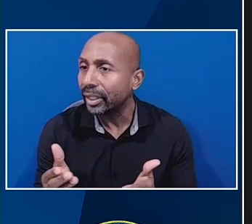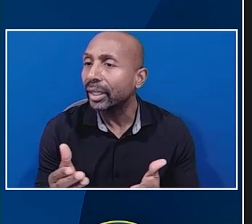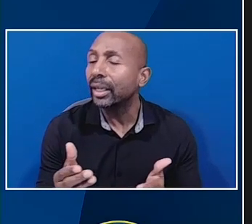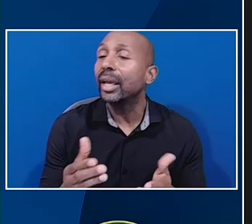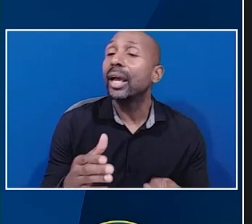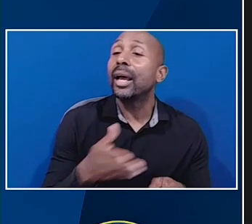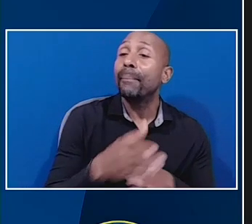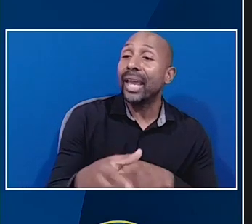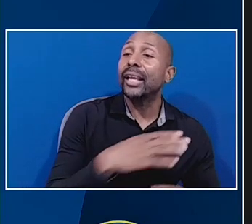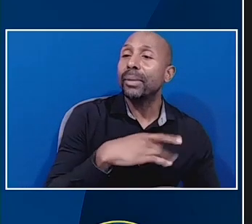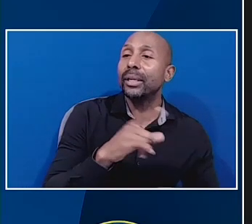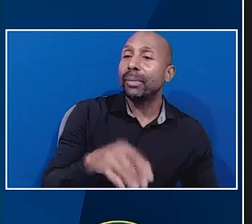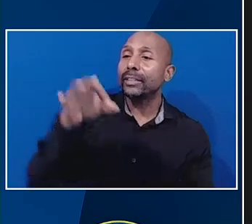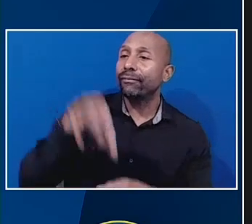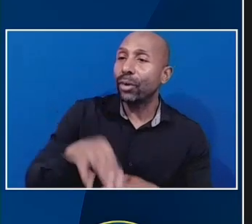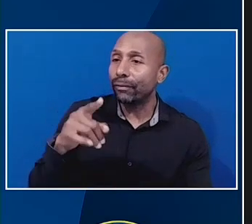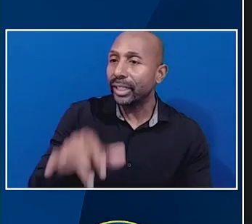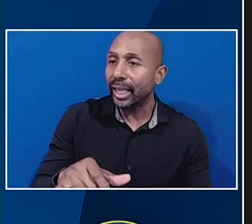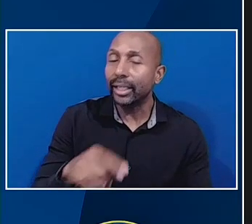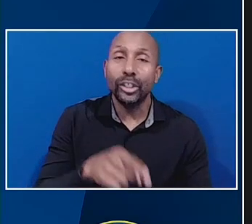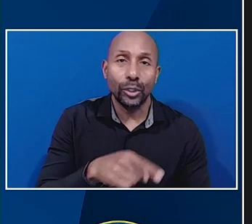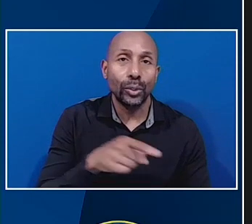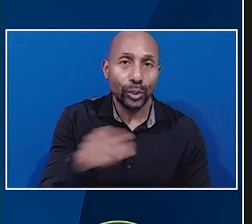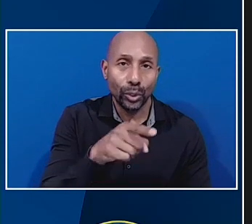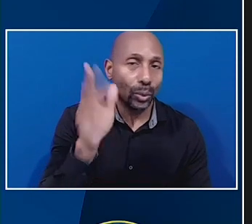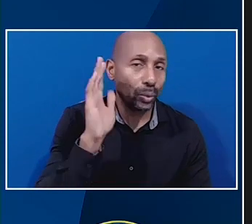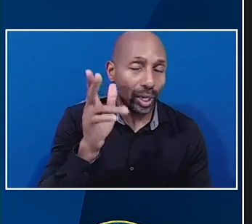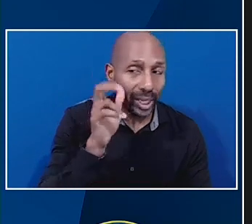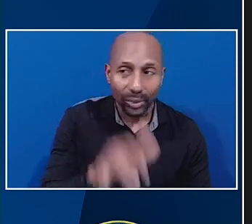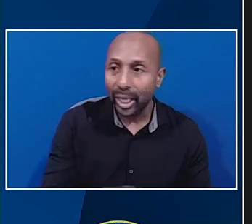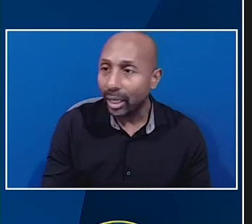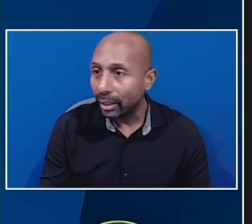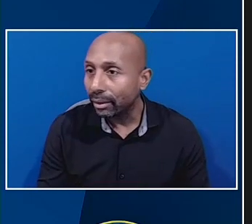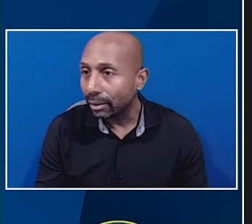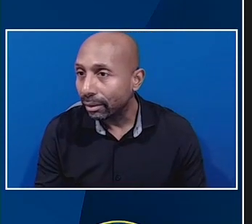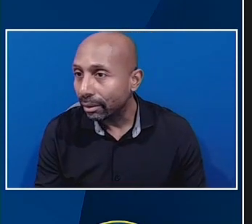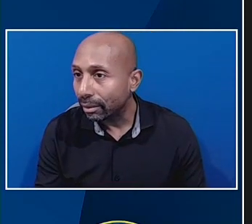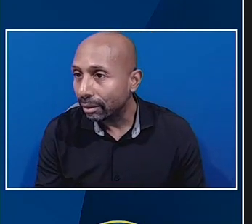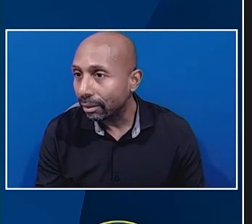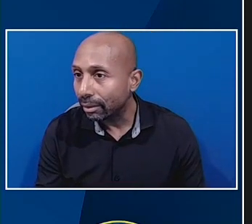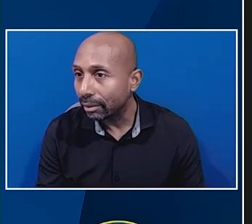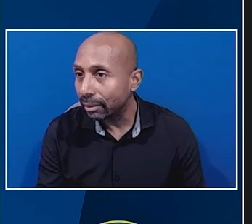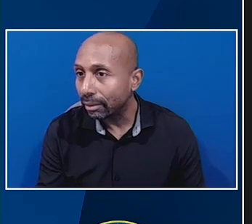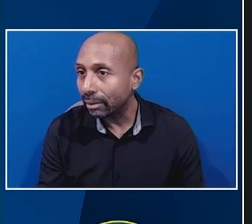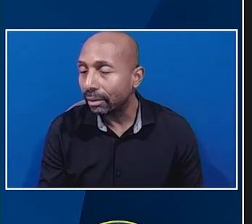So you will hear the report out and whether or not- whatever ultimately is proposed is accepted or whether there's